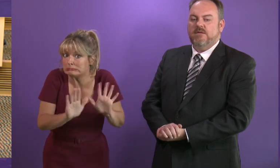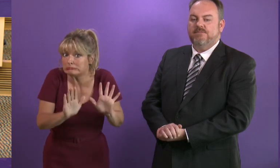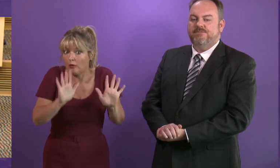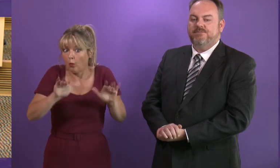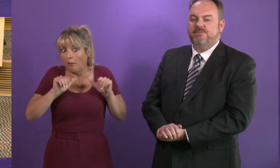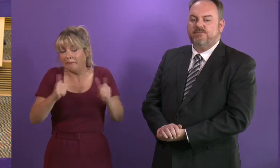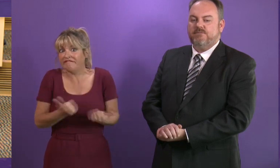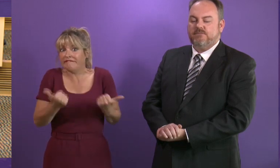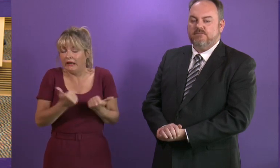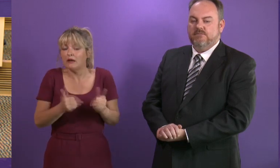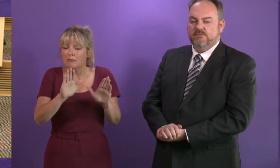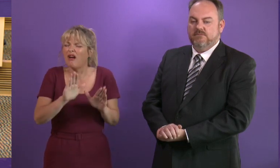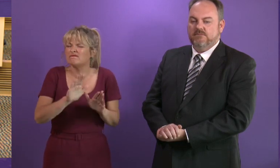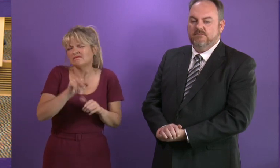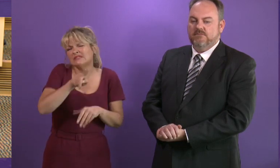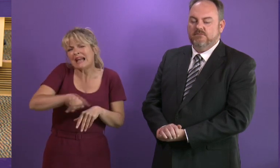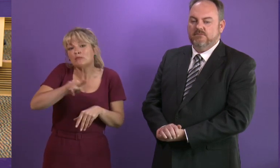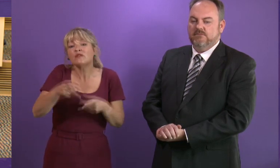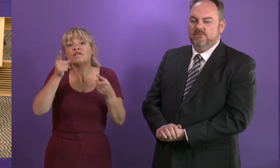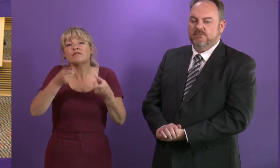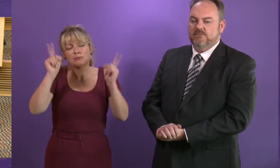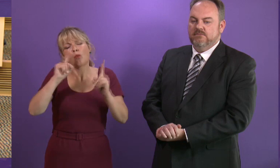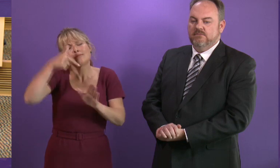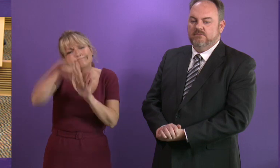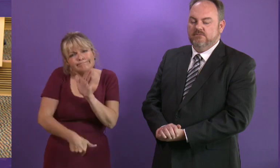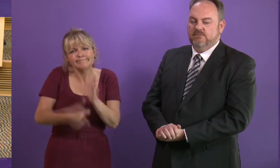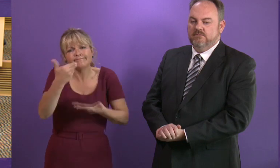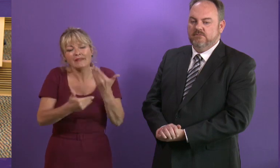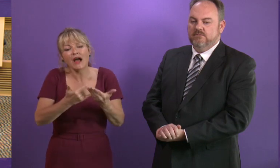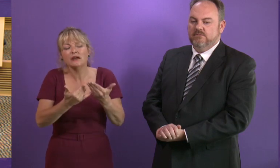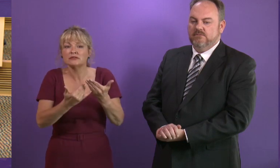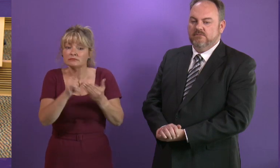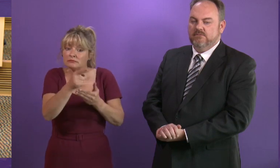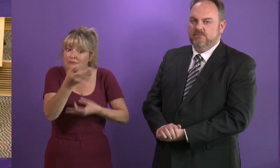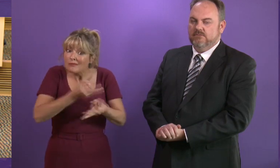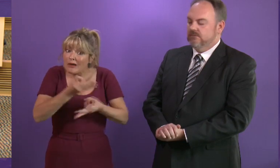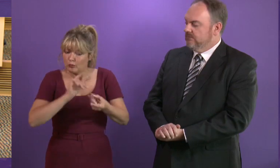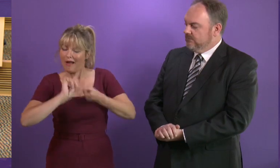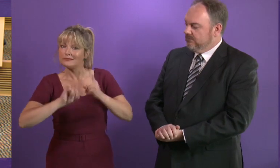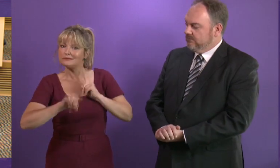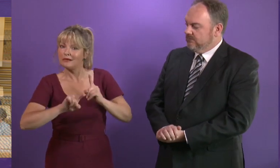detail and answer questions on that detail. Jackson Carlaw: